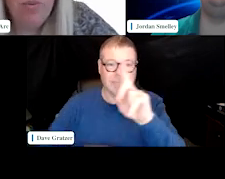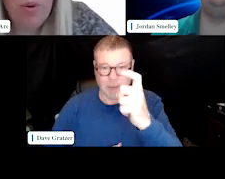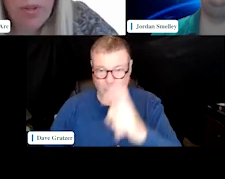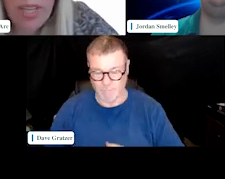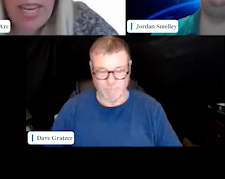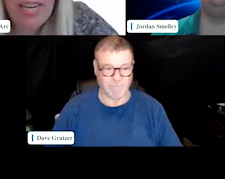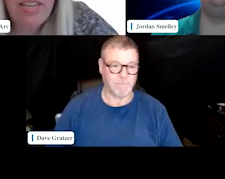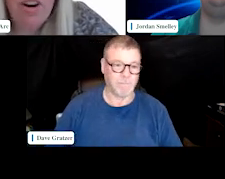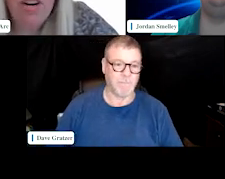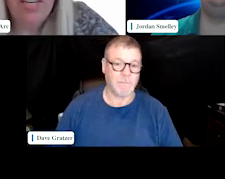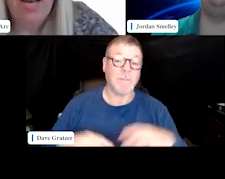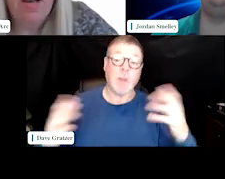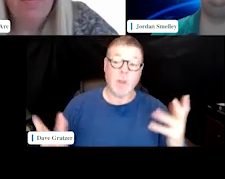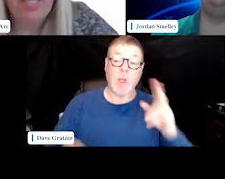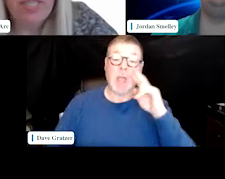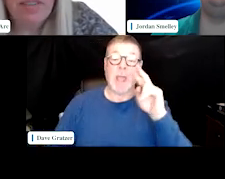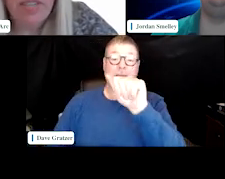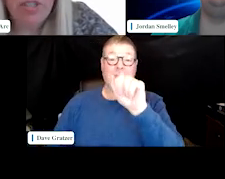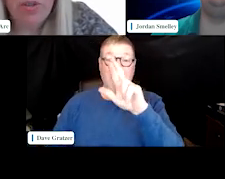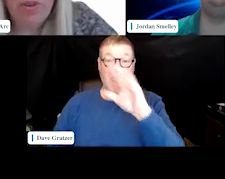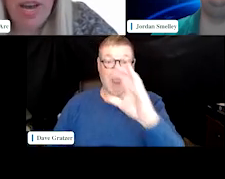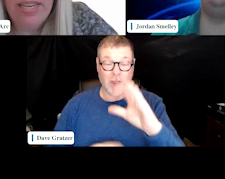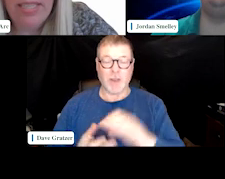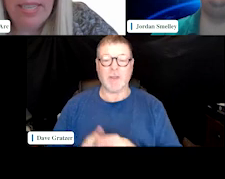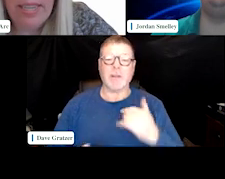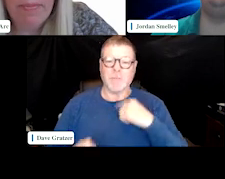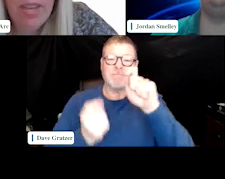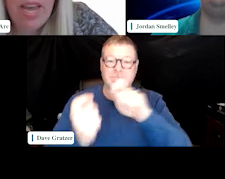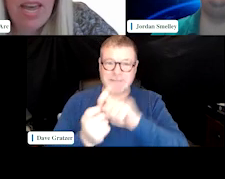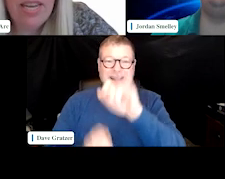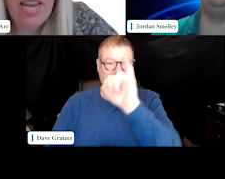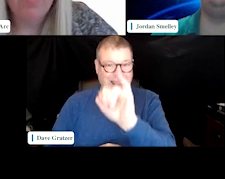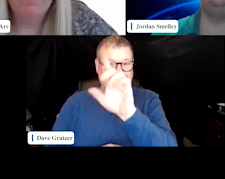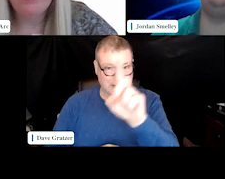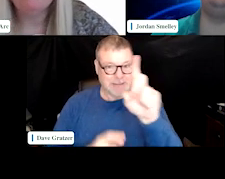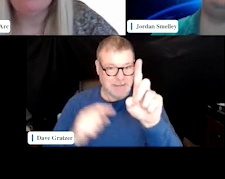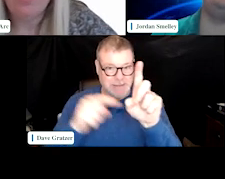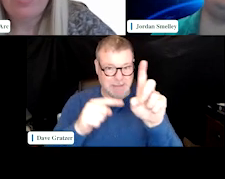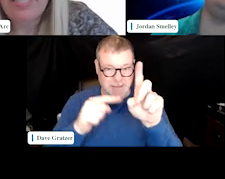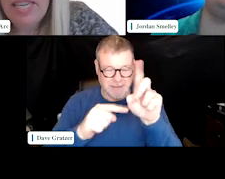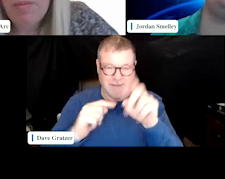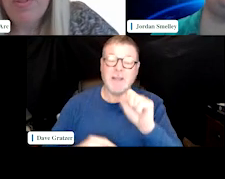So what we're looking at at The Arc is specific to IDD. And as we began to talk as a team